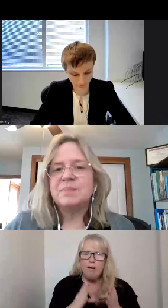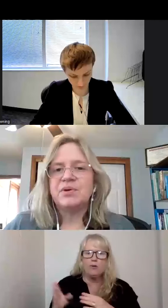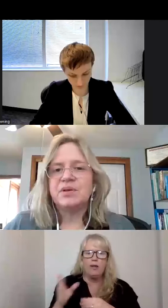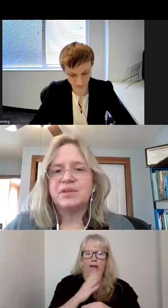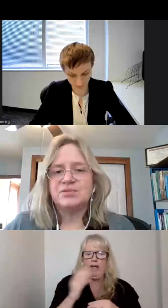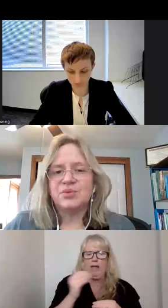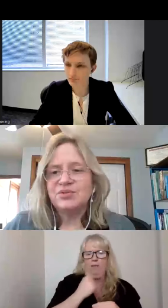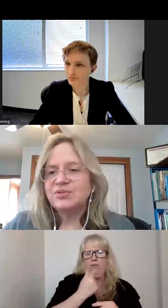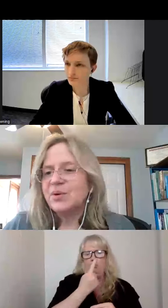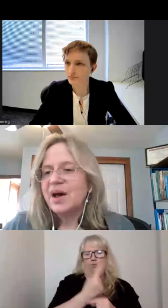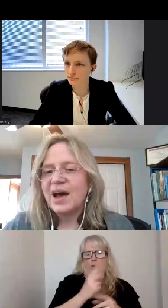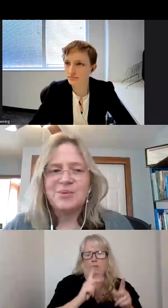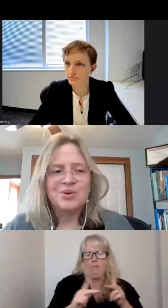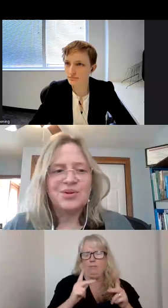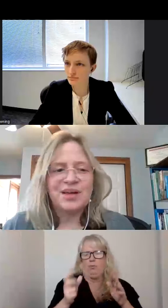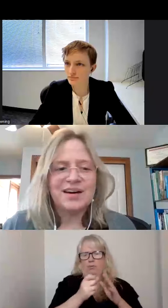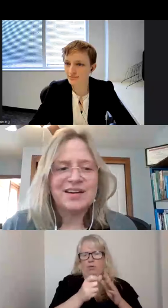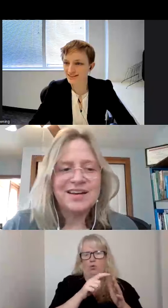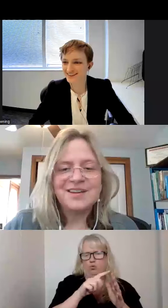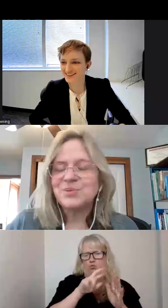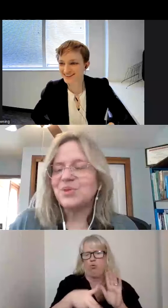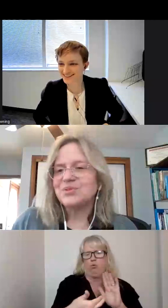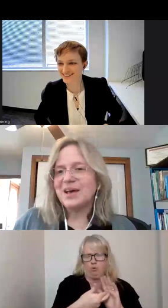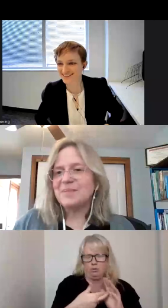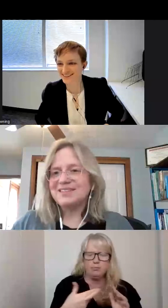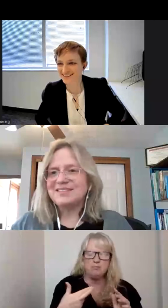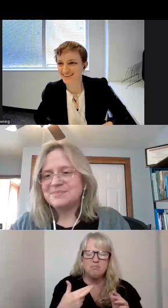PEOPLE IN THOSE ROLES. SO I WILL END WITH THOSE COMMENTS.